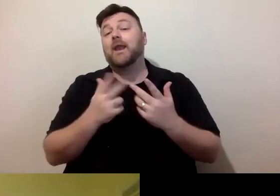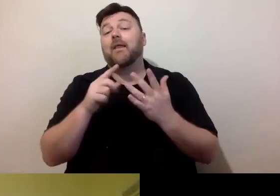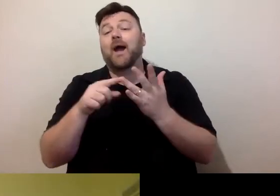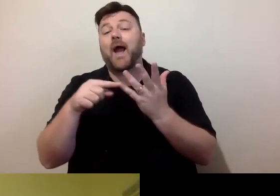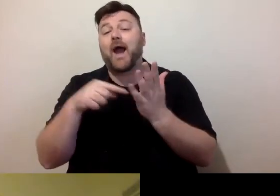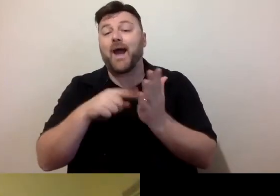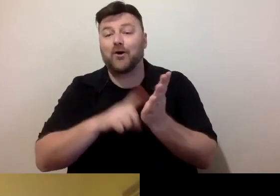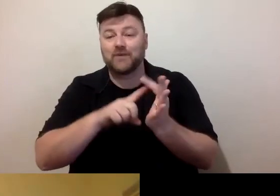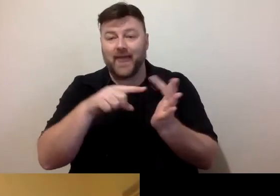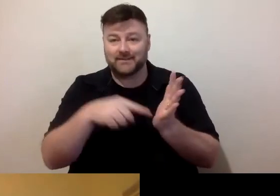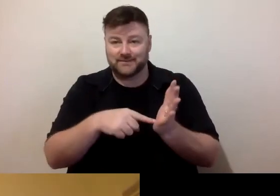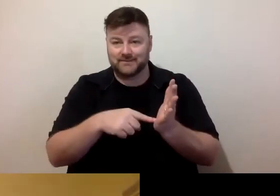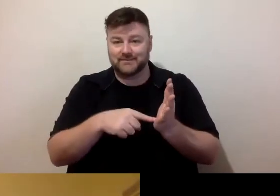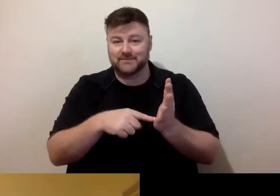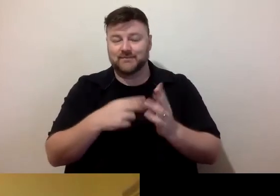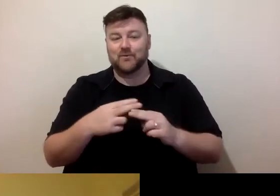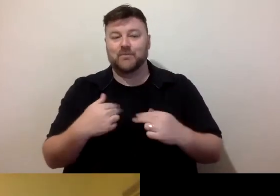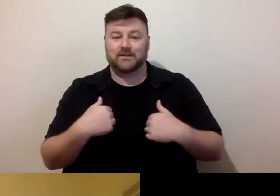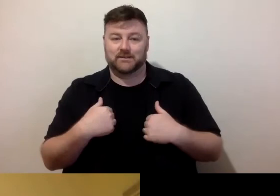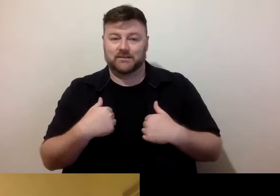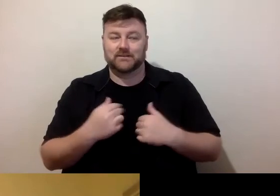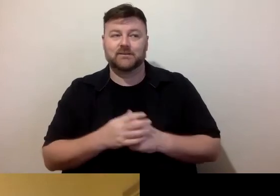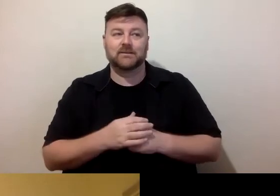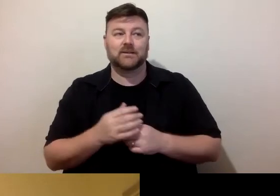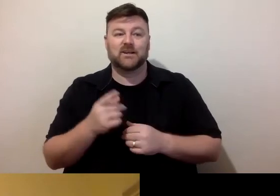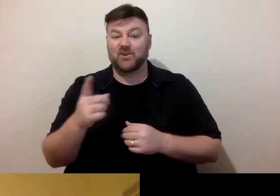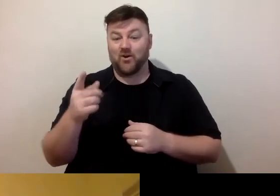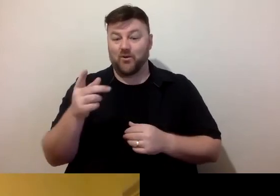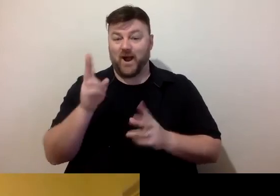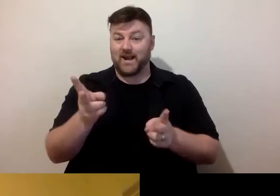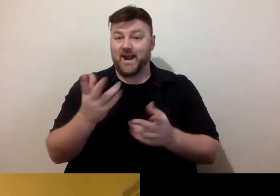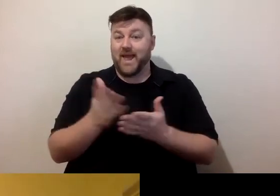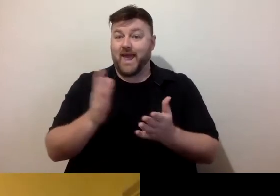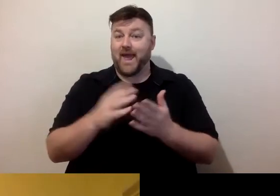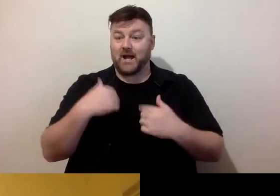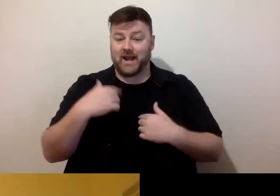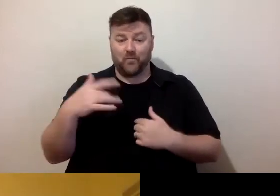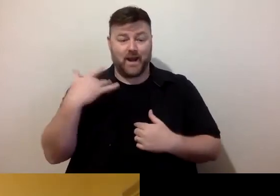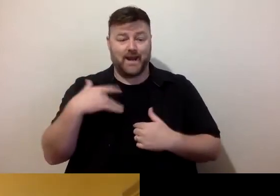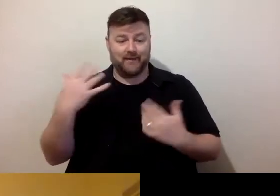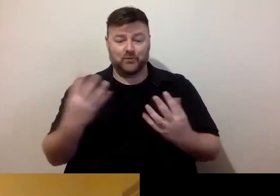another outlet for the questions that I have, which is about, "How can we live together, but do it better?"